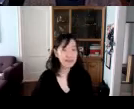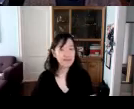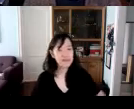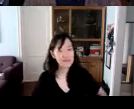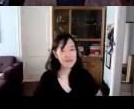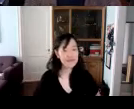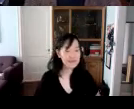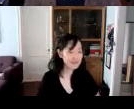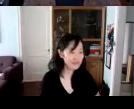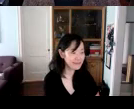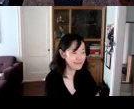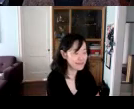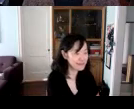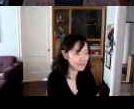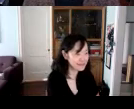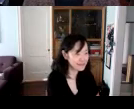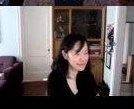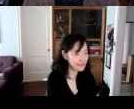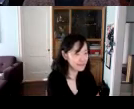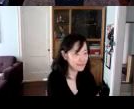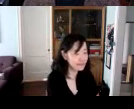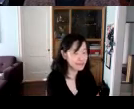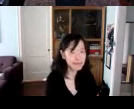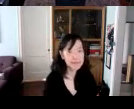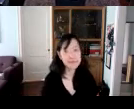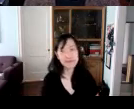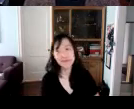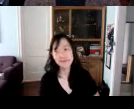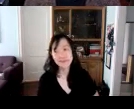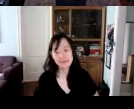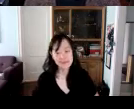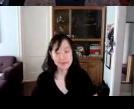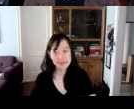And again, all the information that the fiscal sponsor enters on the W9